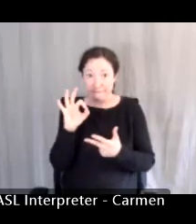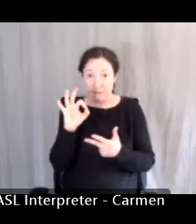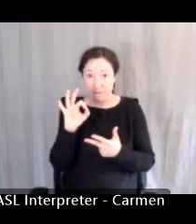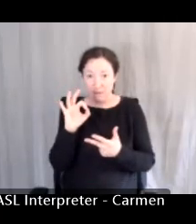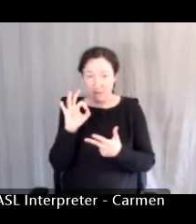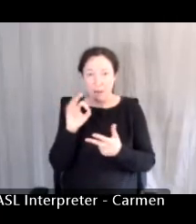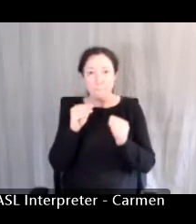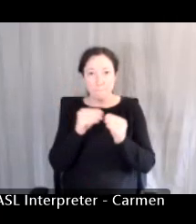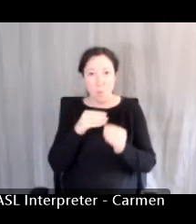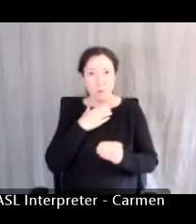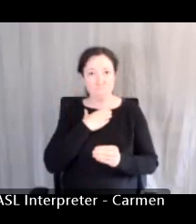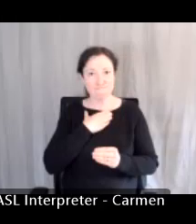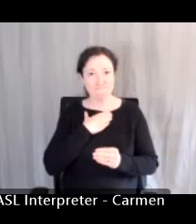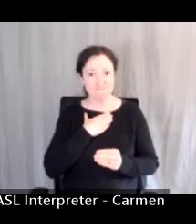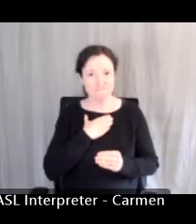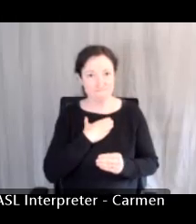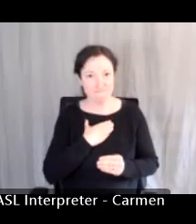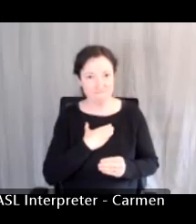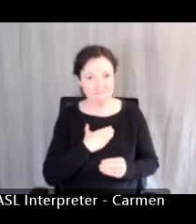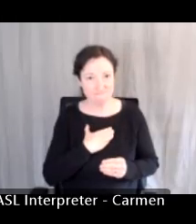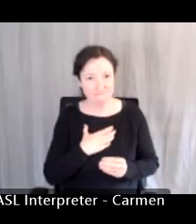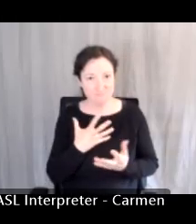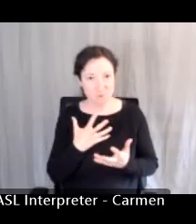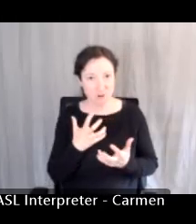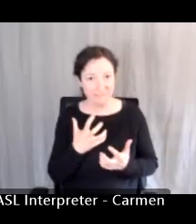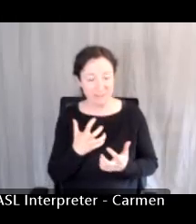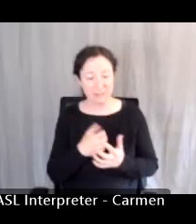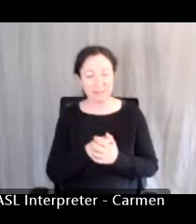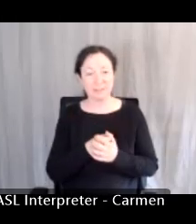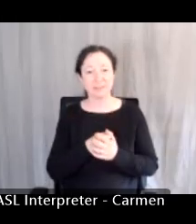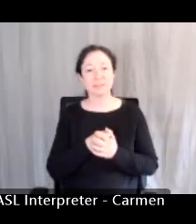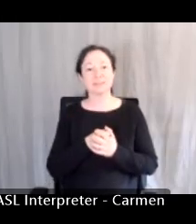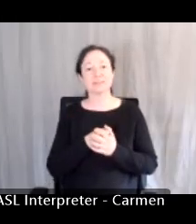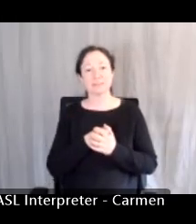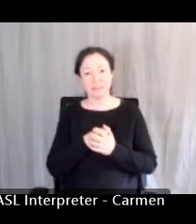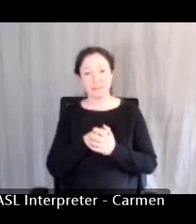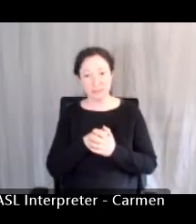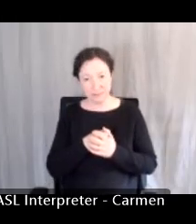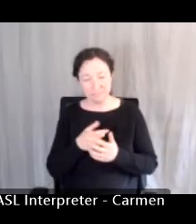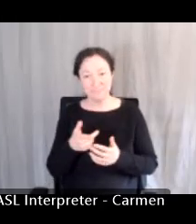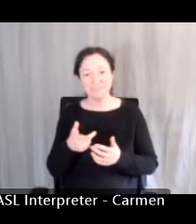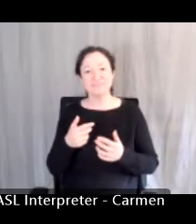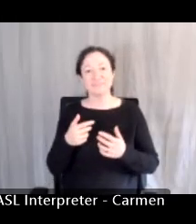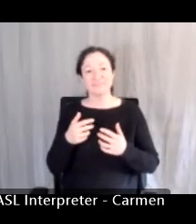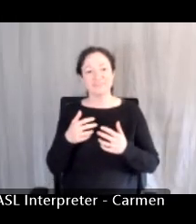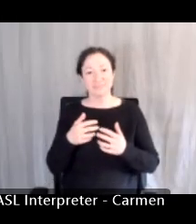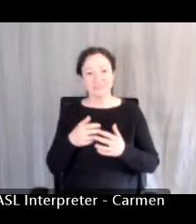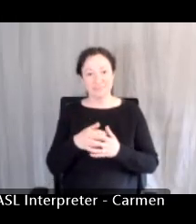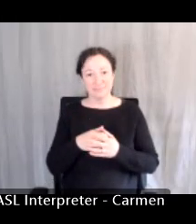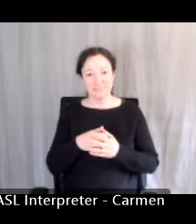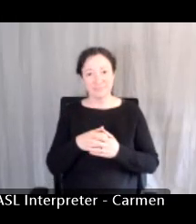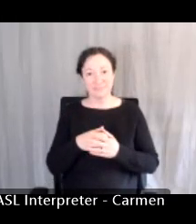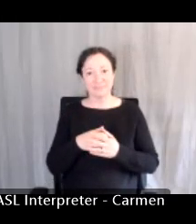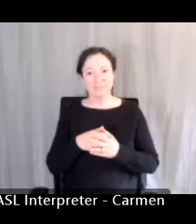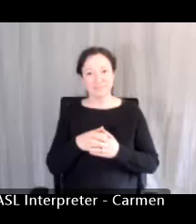especially right now with GLP ones being so popular. We get, there is just a lot of the,